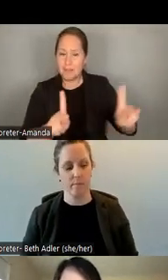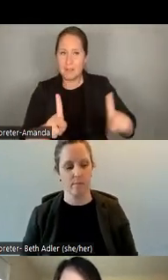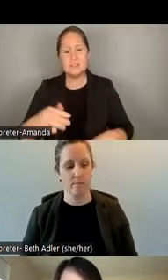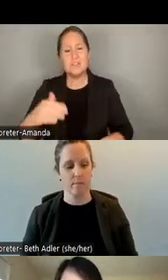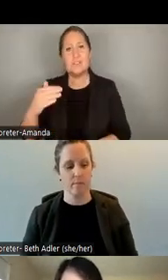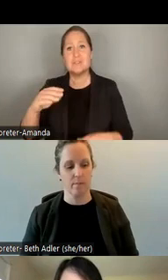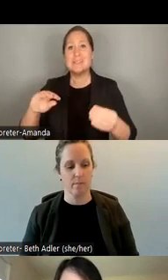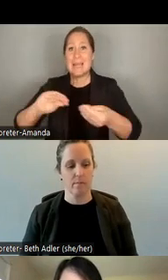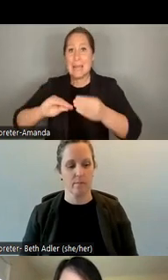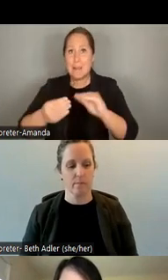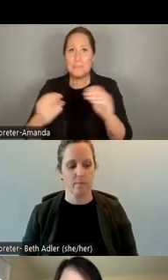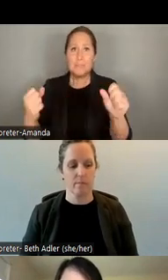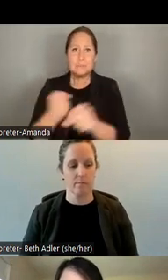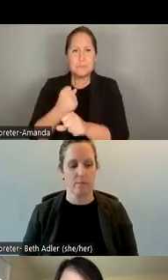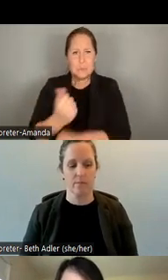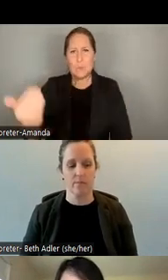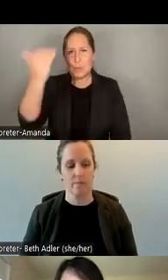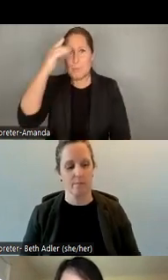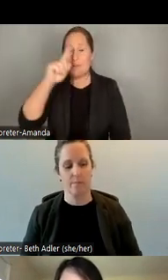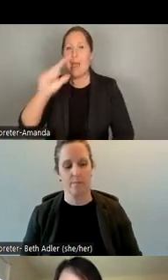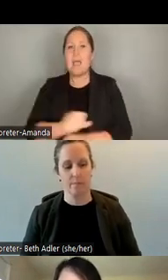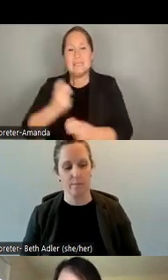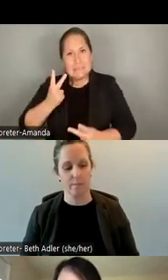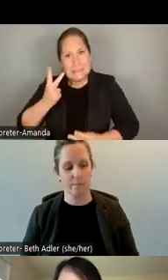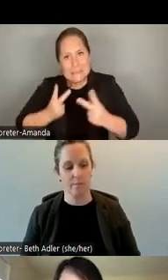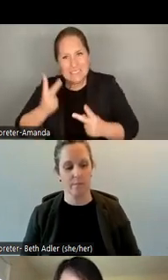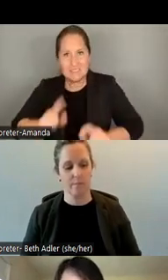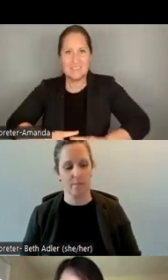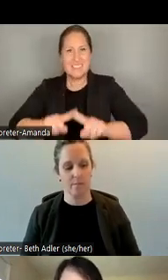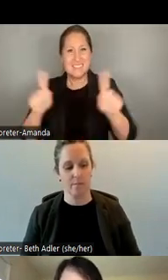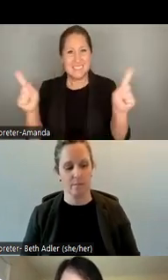another thing to live it clinically I hear about a death of my patient probably once every every